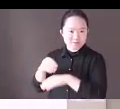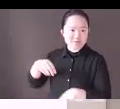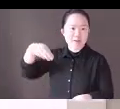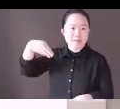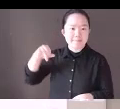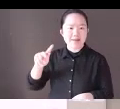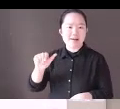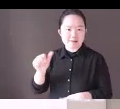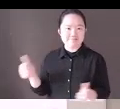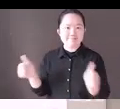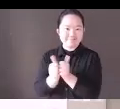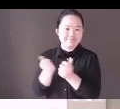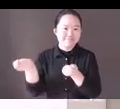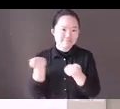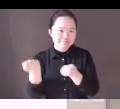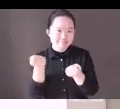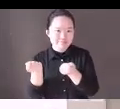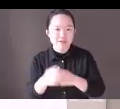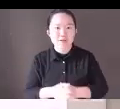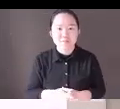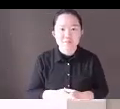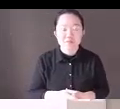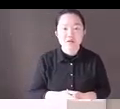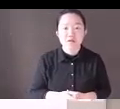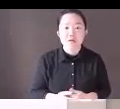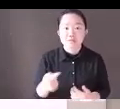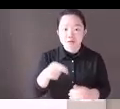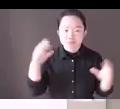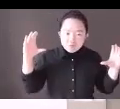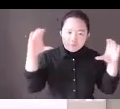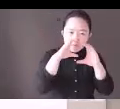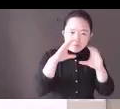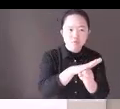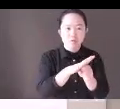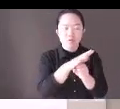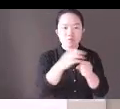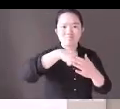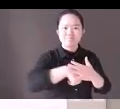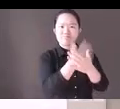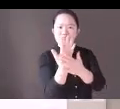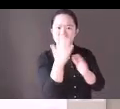Zoom to receive those captions or look at the screens here in the room if you're on site we